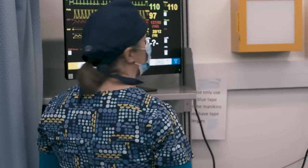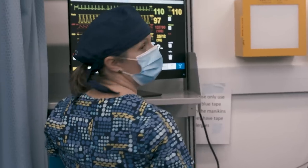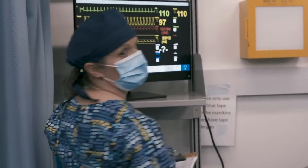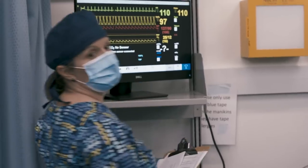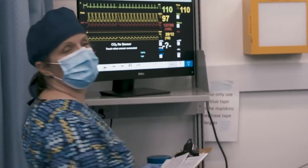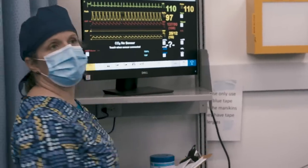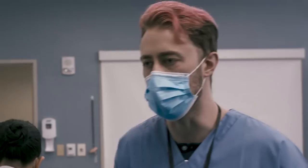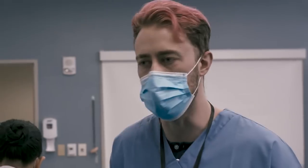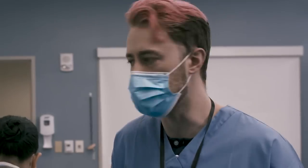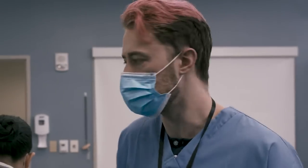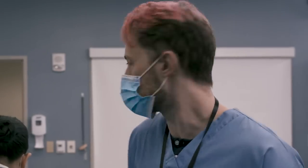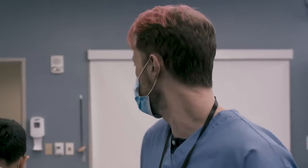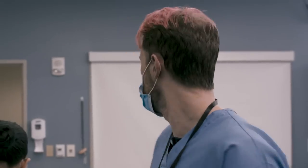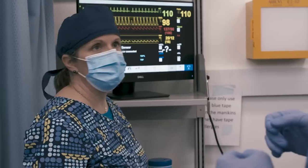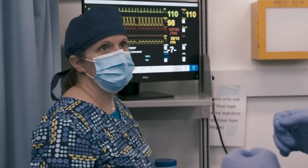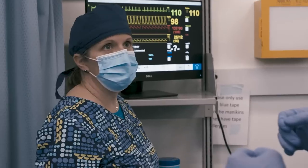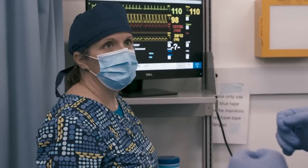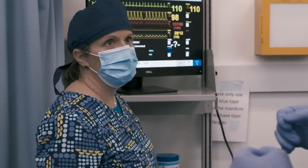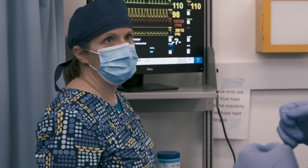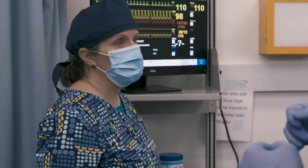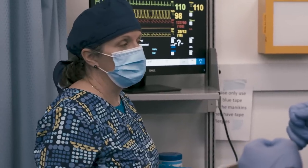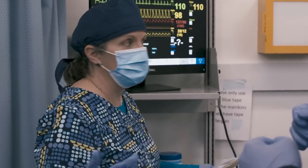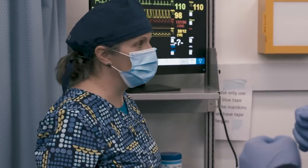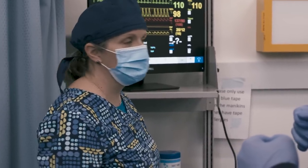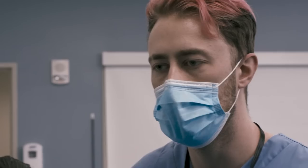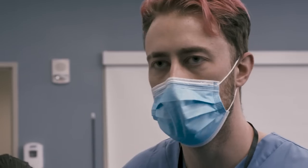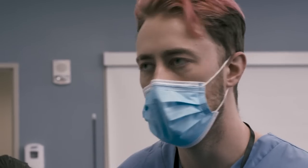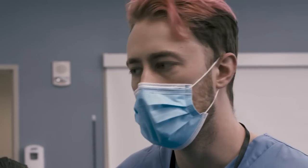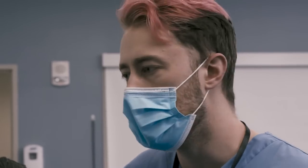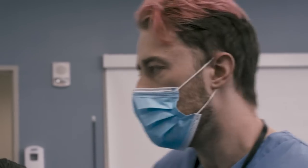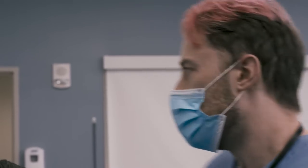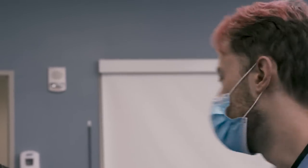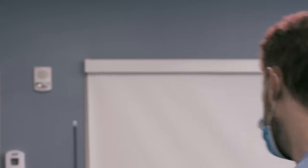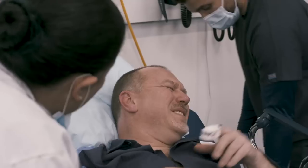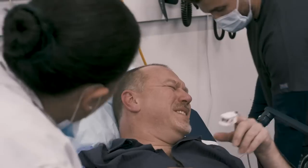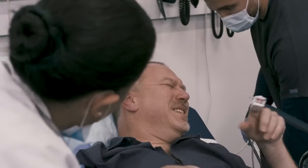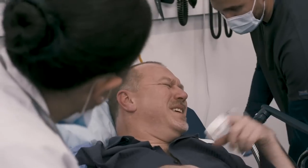Uhh…where is that video interpreter thing? I thought it lived in this room. Ultrasound borrowed it yesterday. I guess they never brought it back. Ugh!